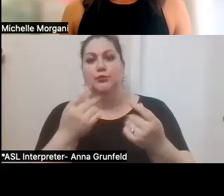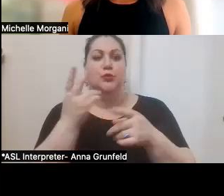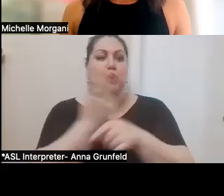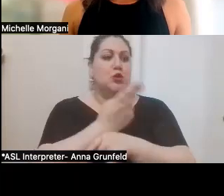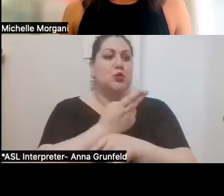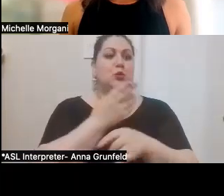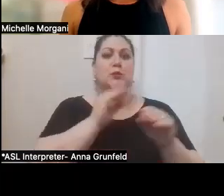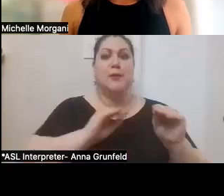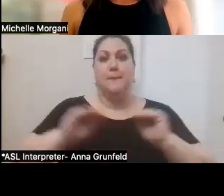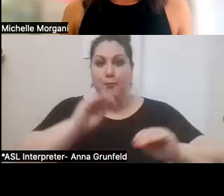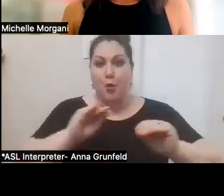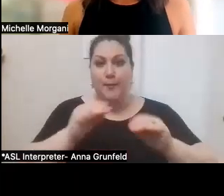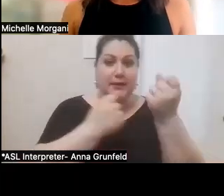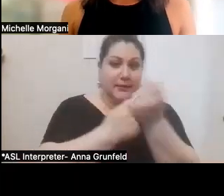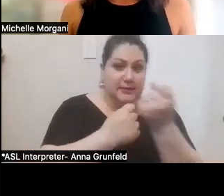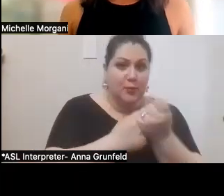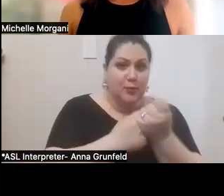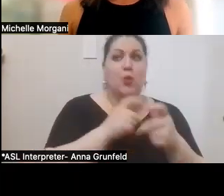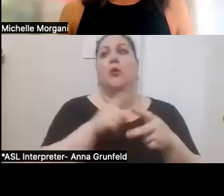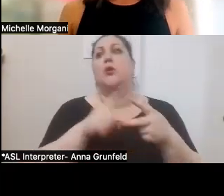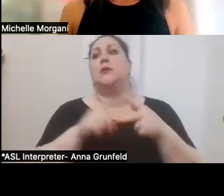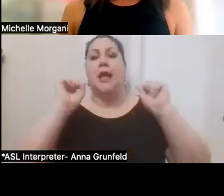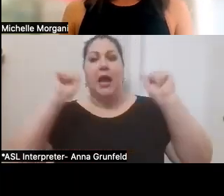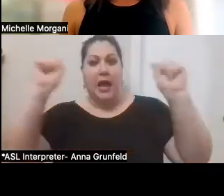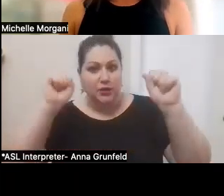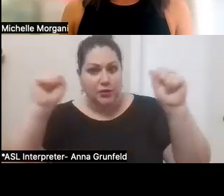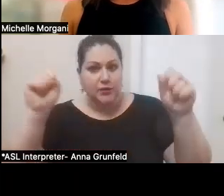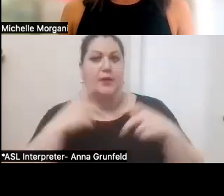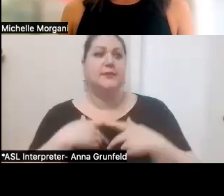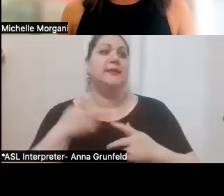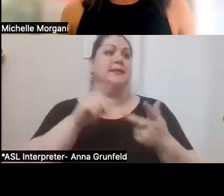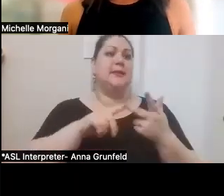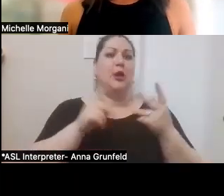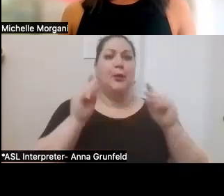some of the exercises, just moving around, etc., etc.